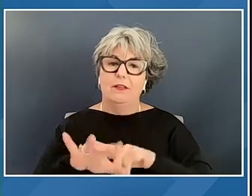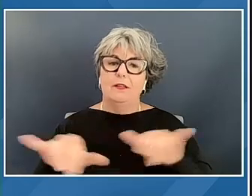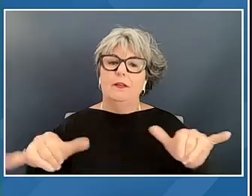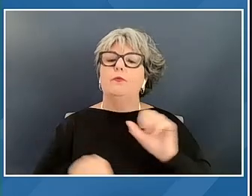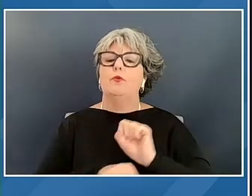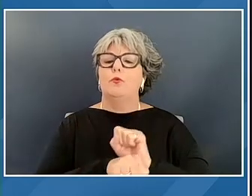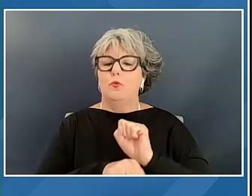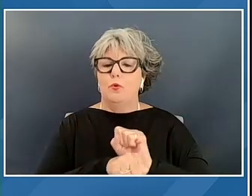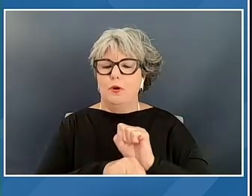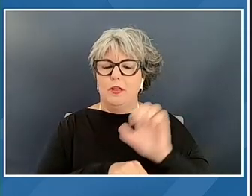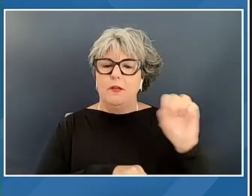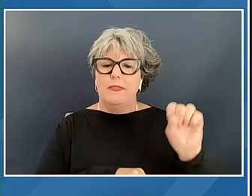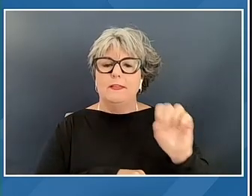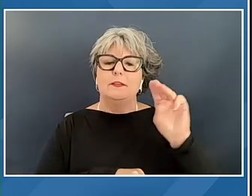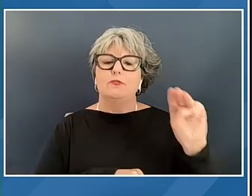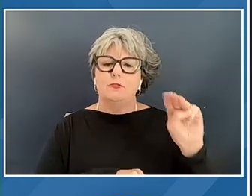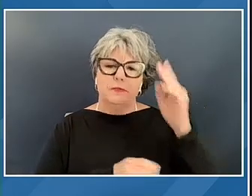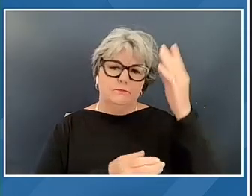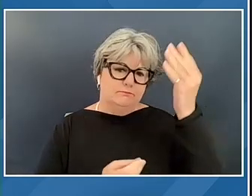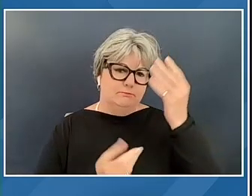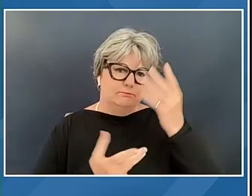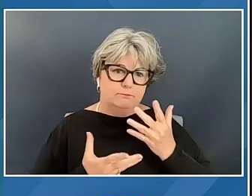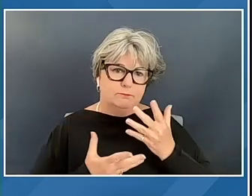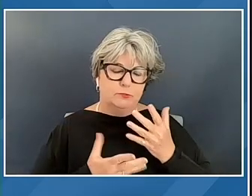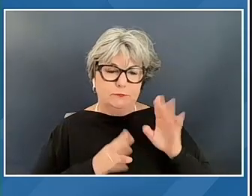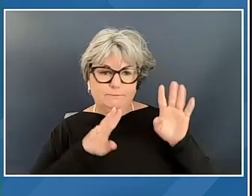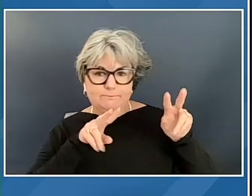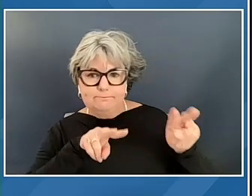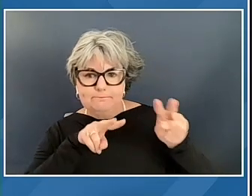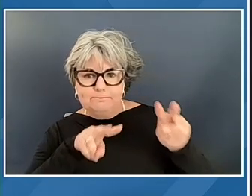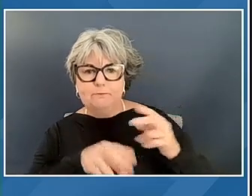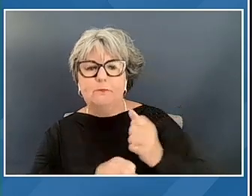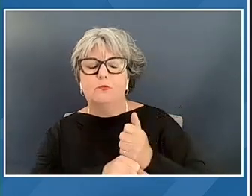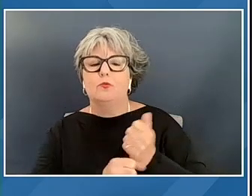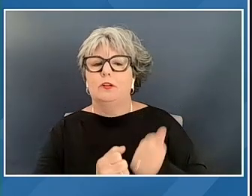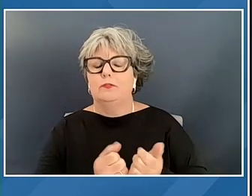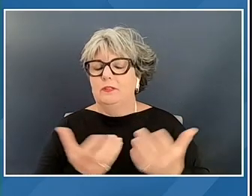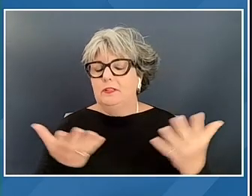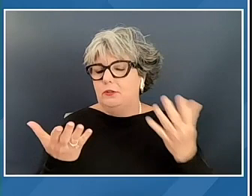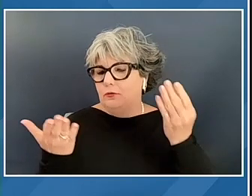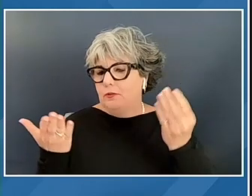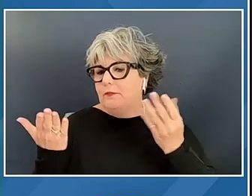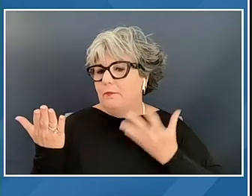you, so if you could stay tuned, we'll try to get you something as soon as possible.